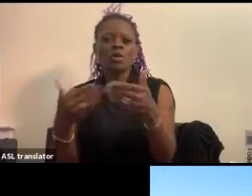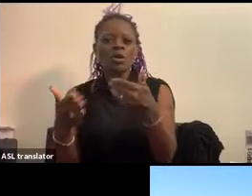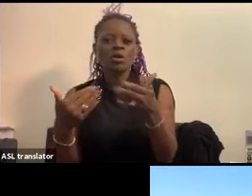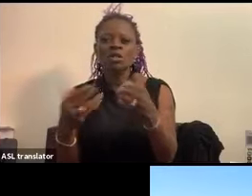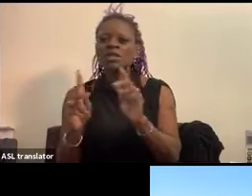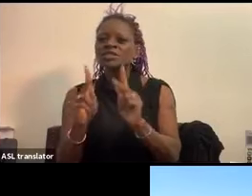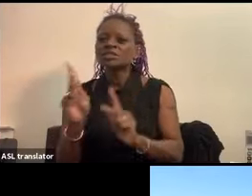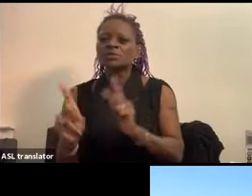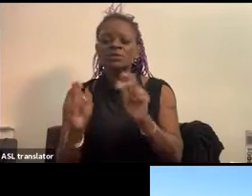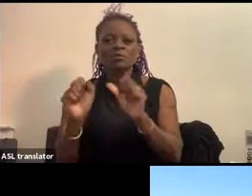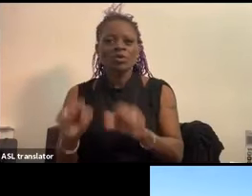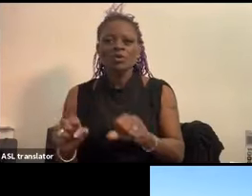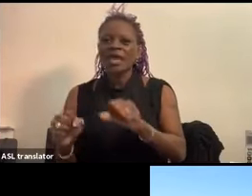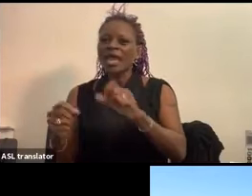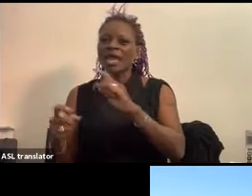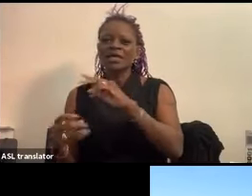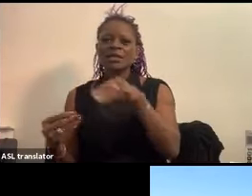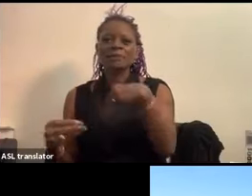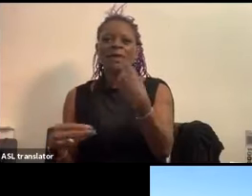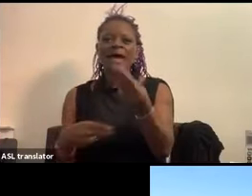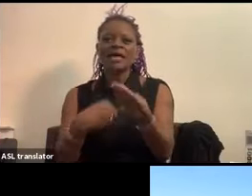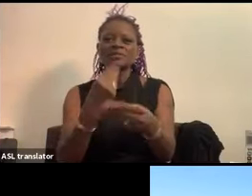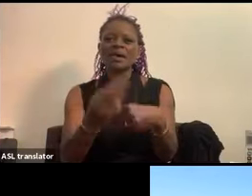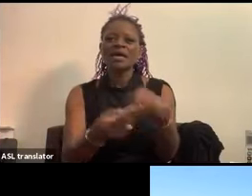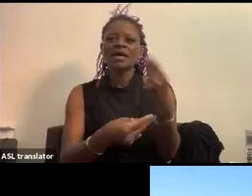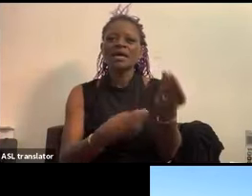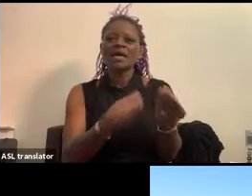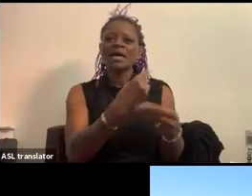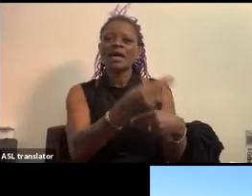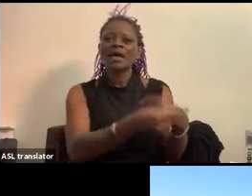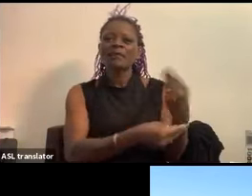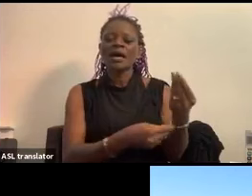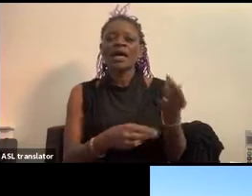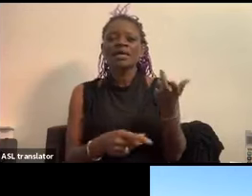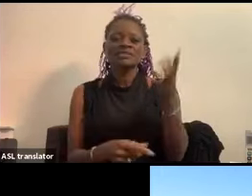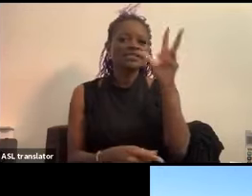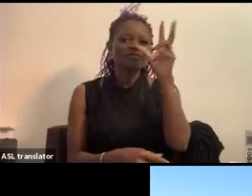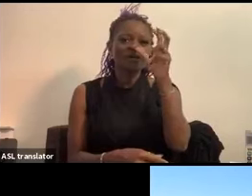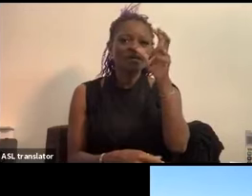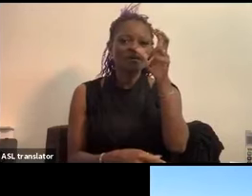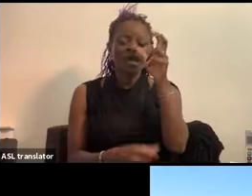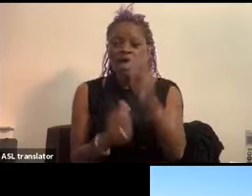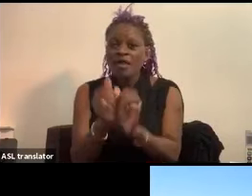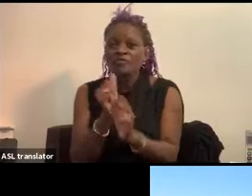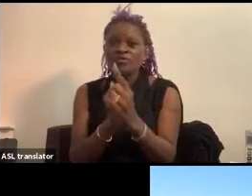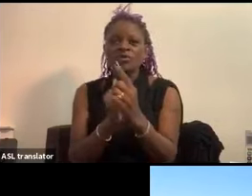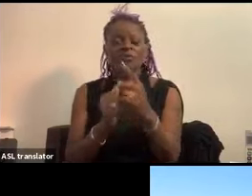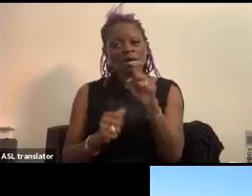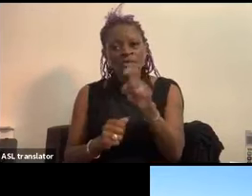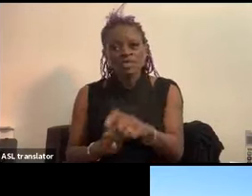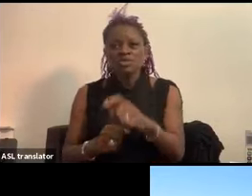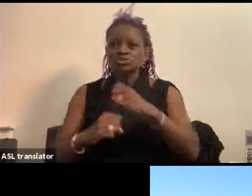But they were vaccinated or not, and we are all responsible for protecting our population, including those who are